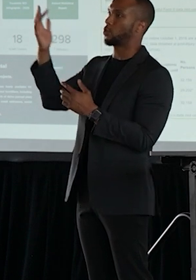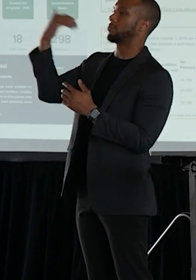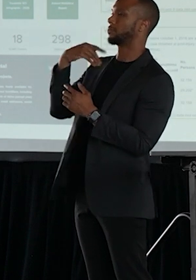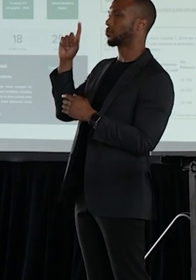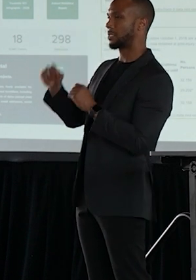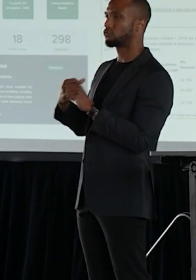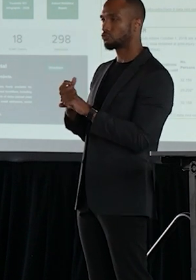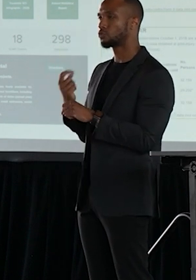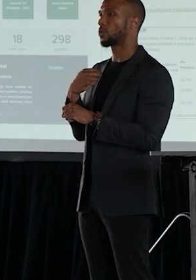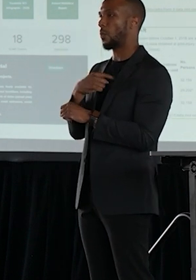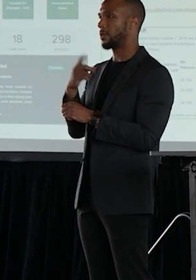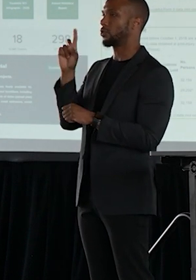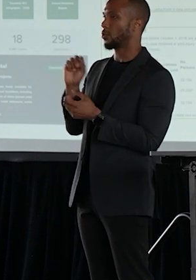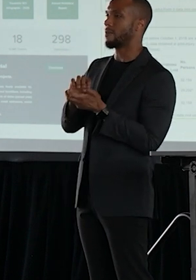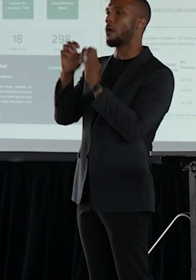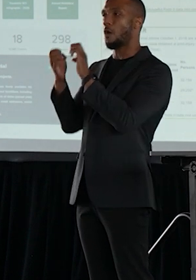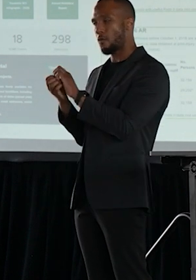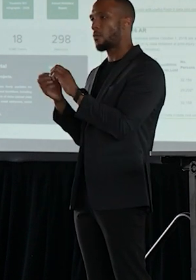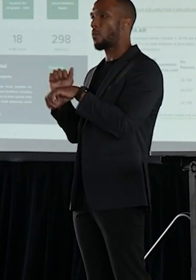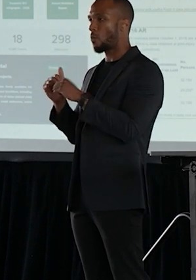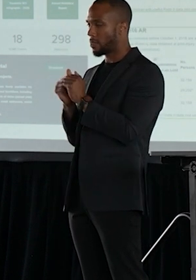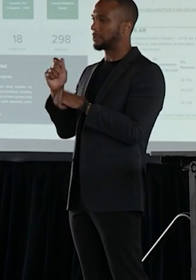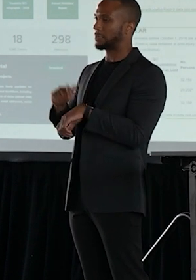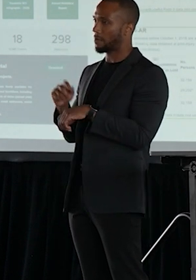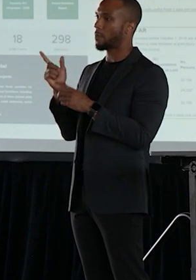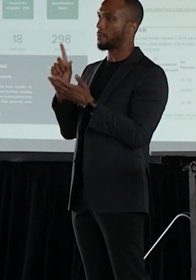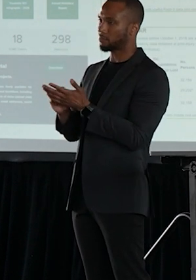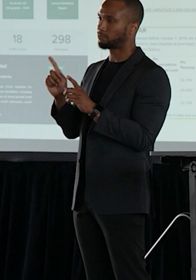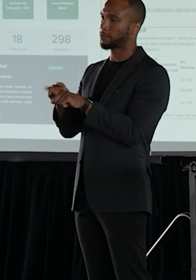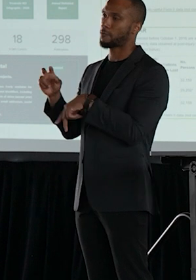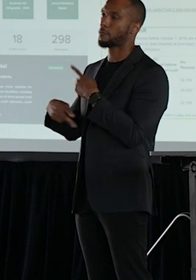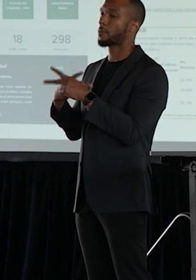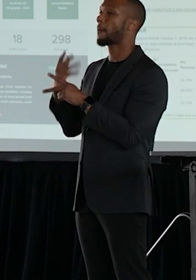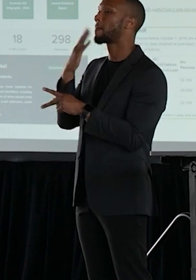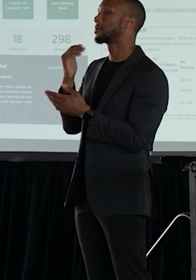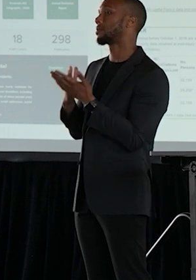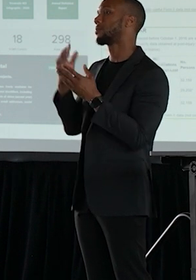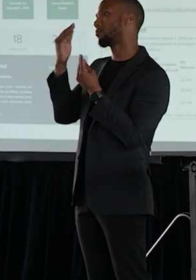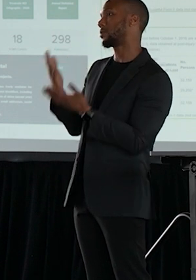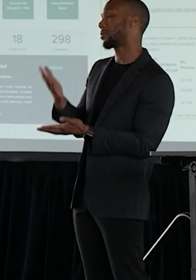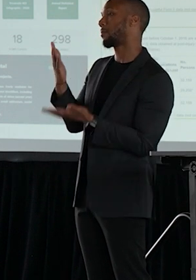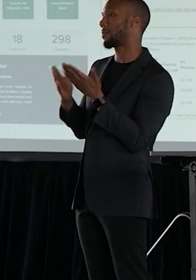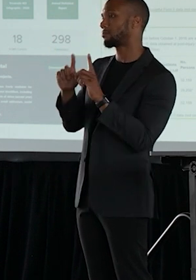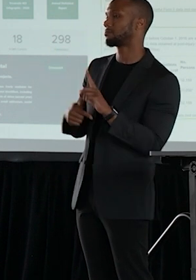we do kind of evolving over time. That's we put out different versions, because some information may be in the old data set, not in the new